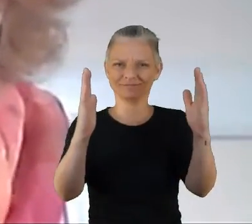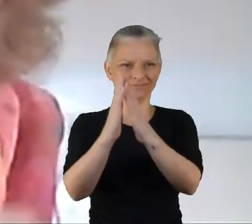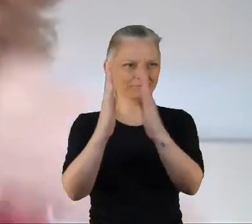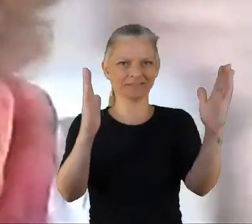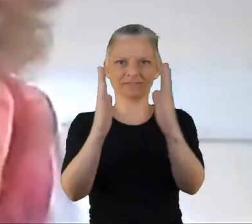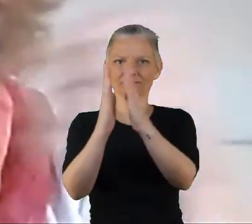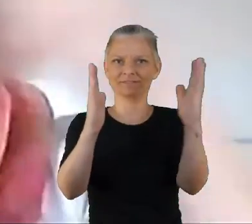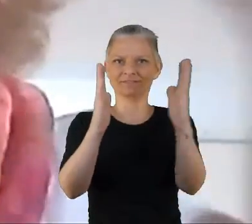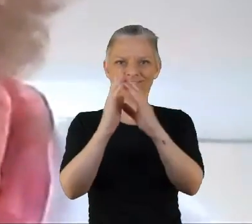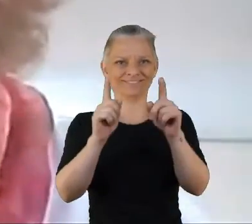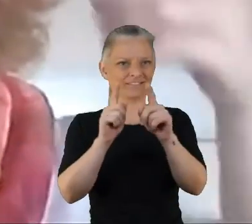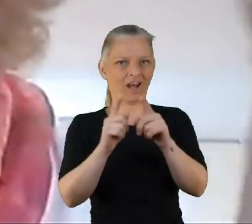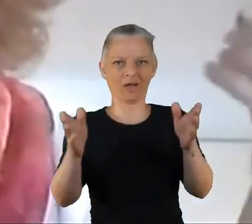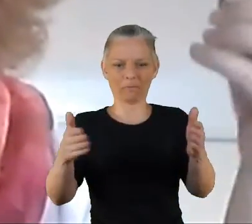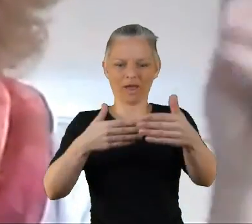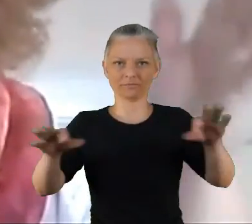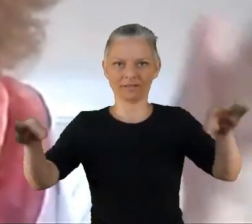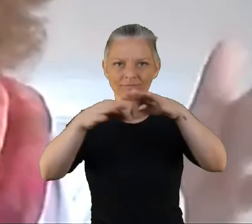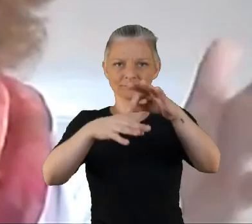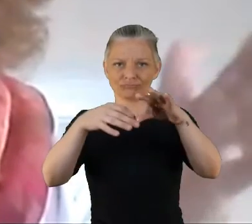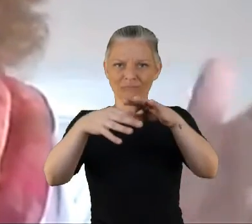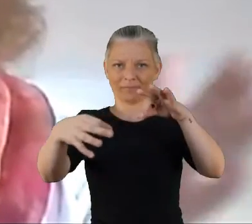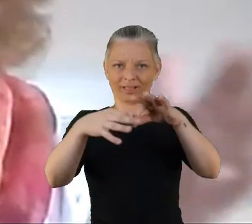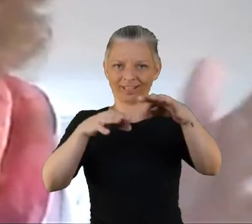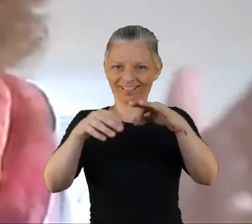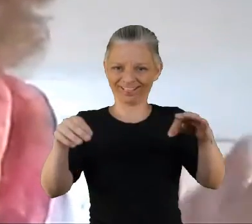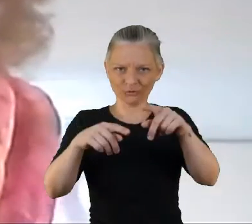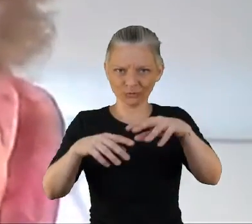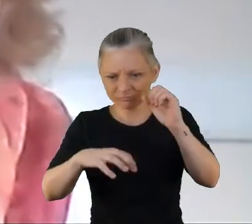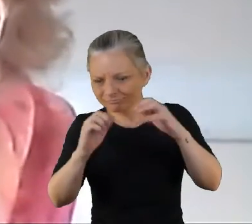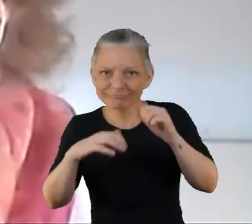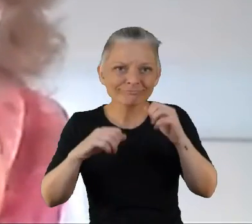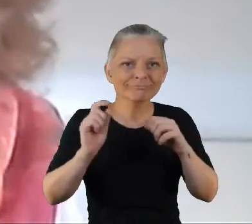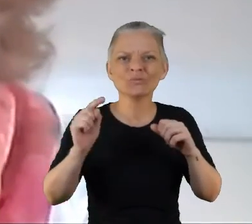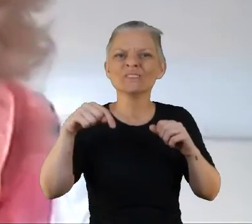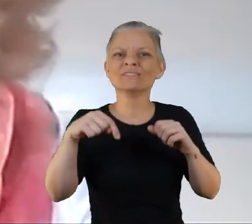it’s like tying up a parcel with a ribbon. That people know where they’re going. And I suppose my